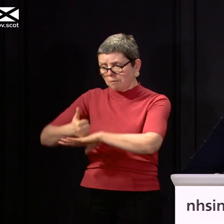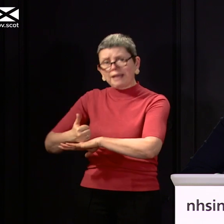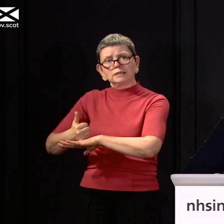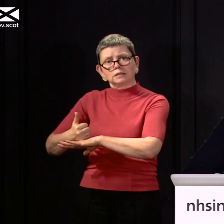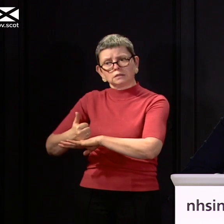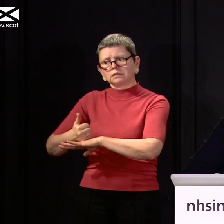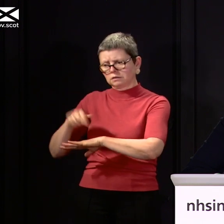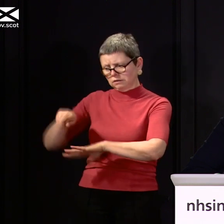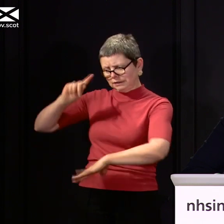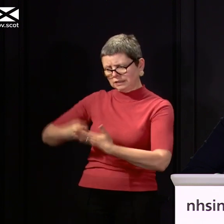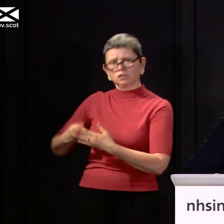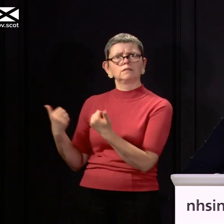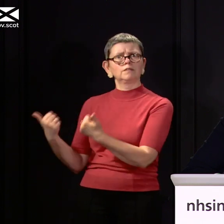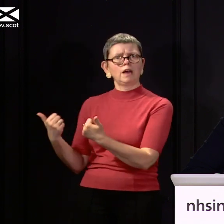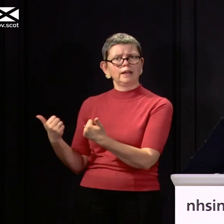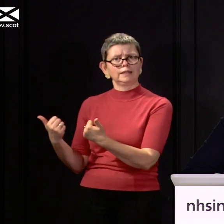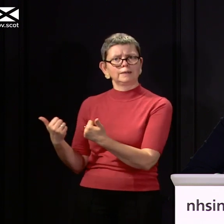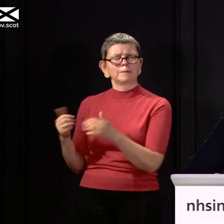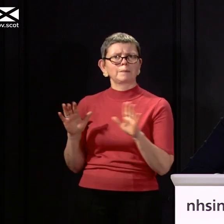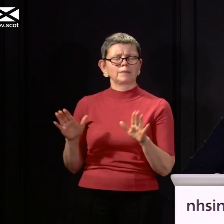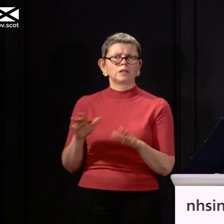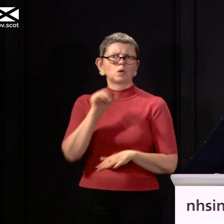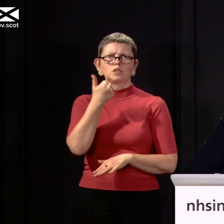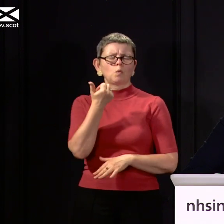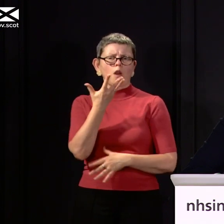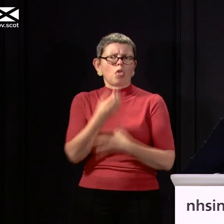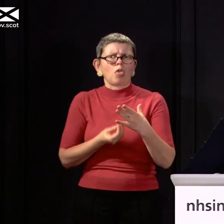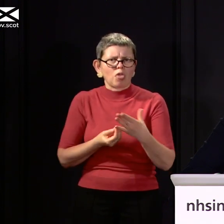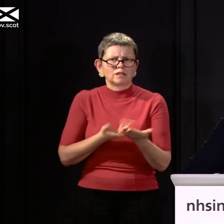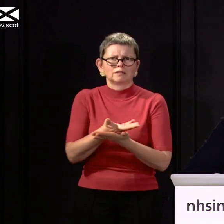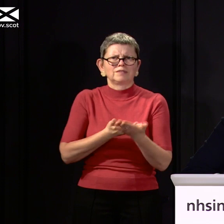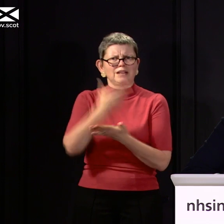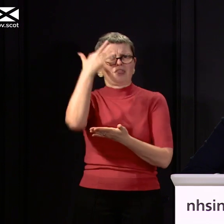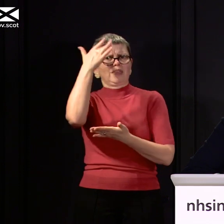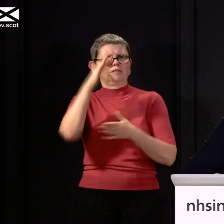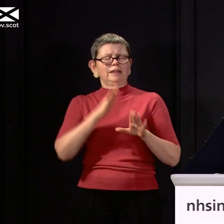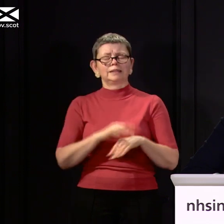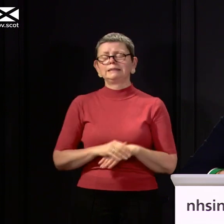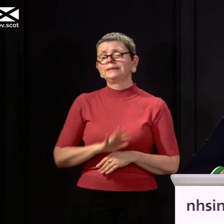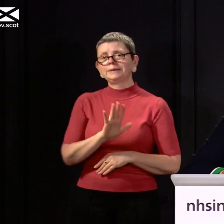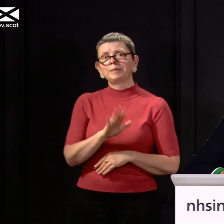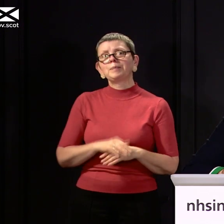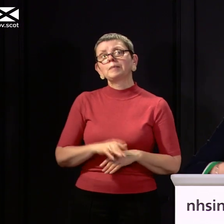I'll not get drawn into that. In terms of your question, as I said earlier on having